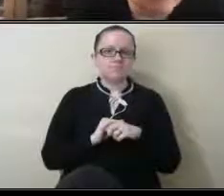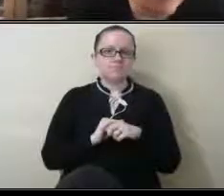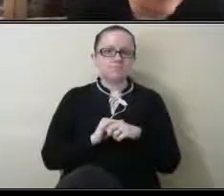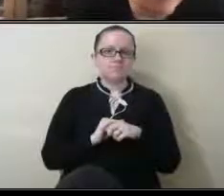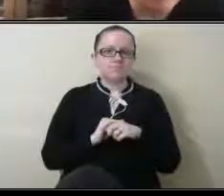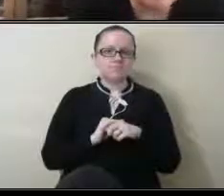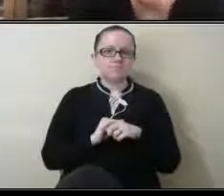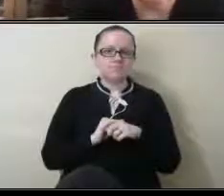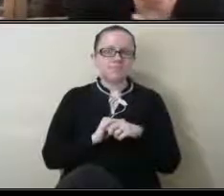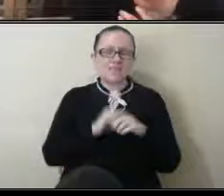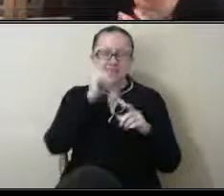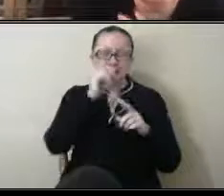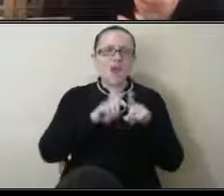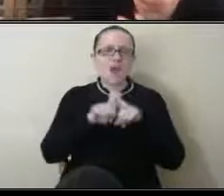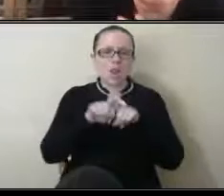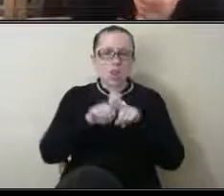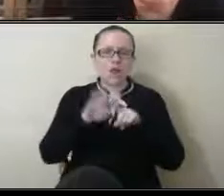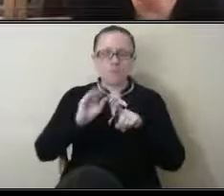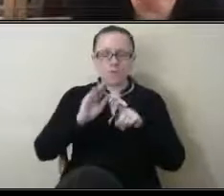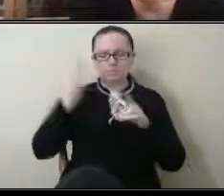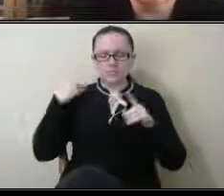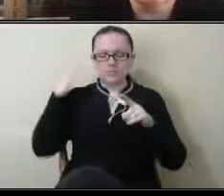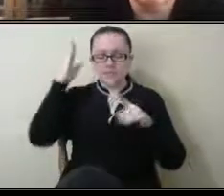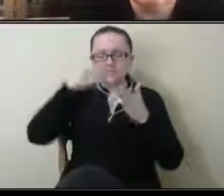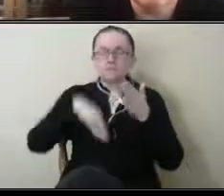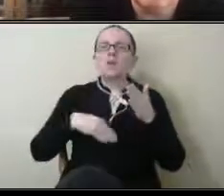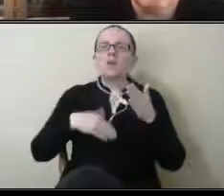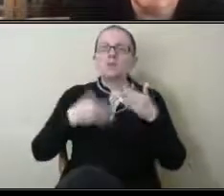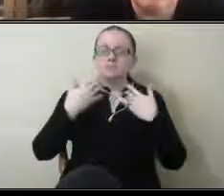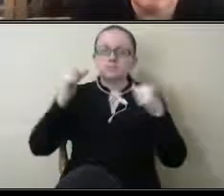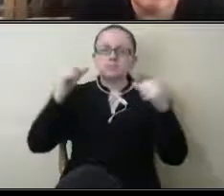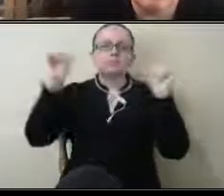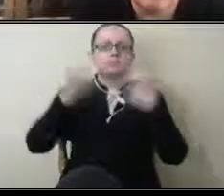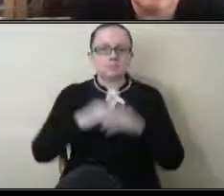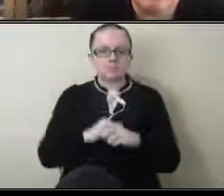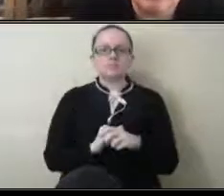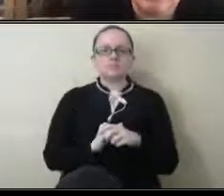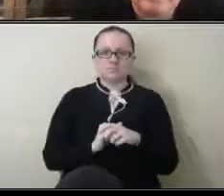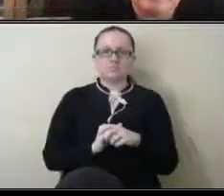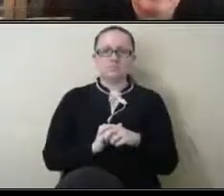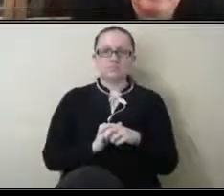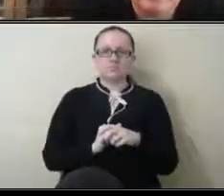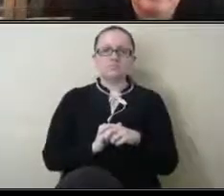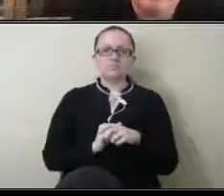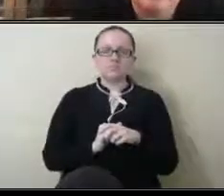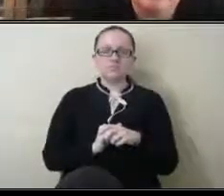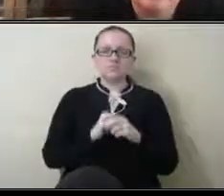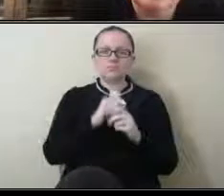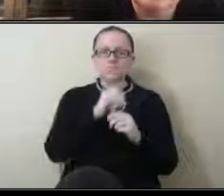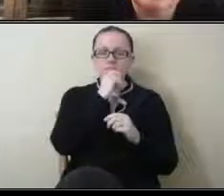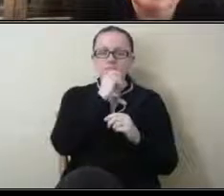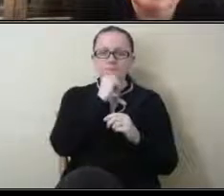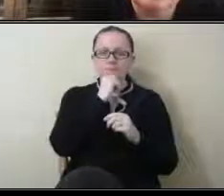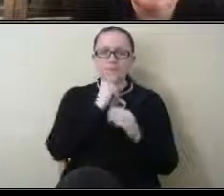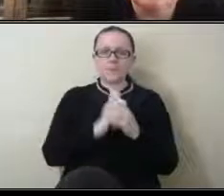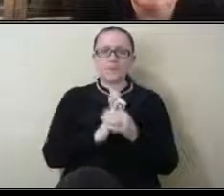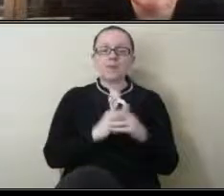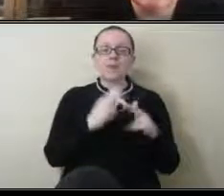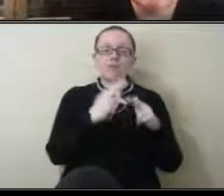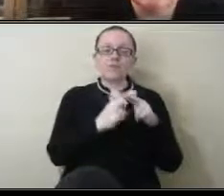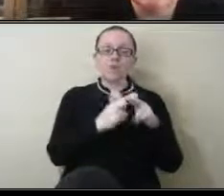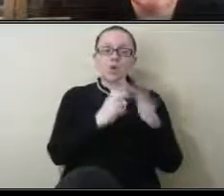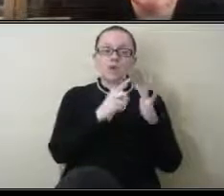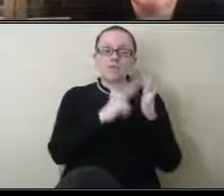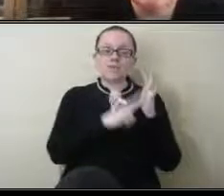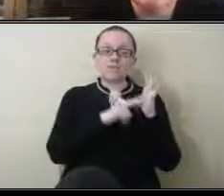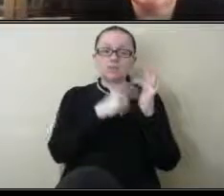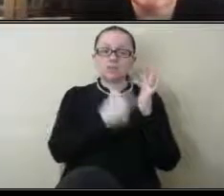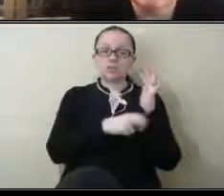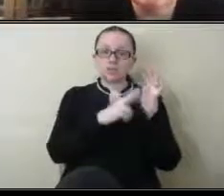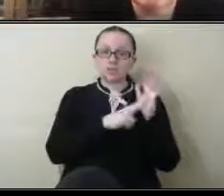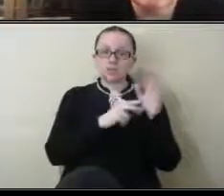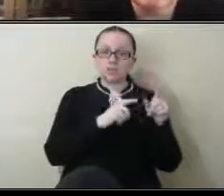learned out of these experiences um uh for some of the interns i want to mention joel but actually